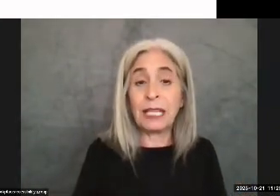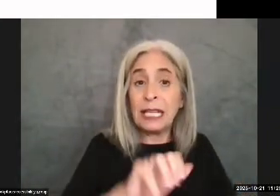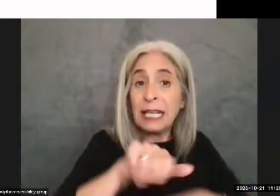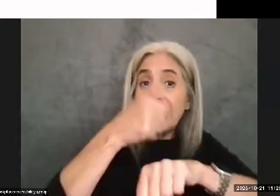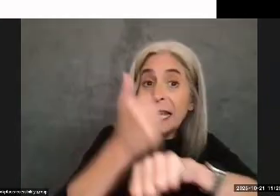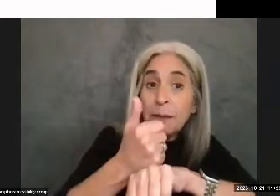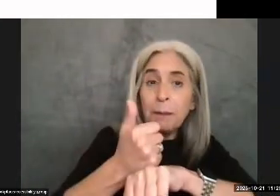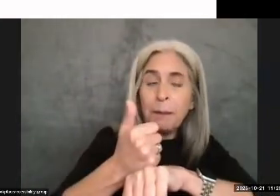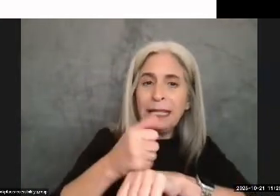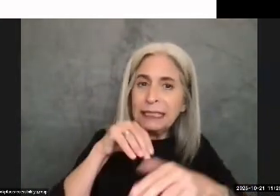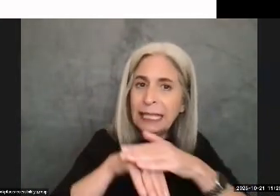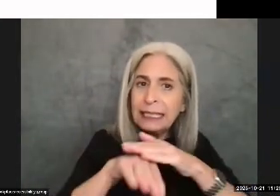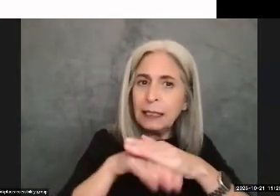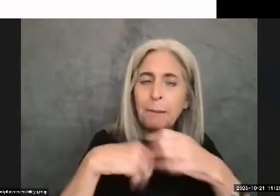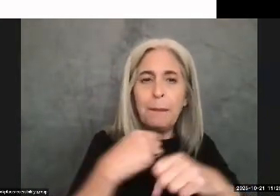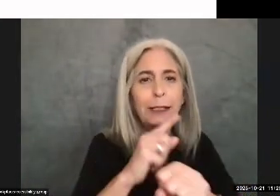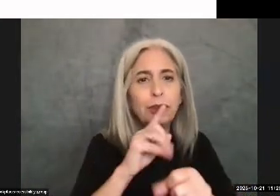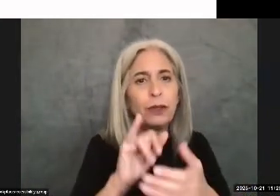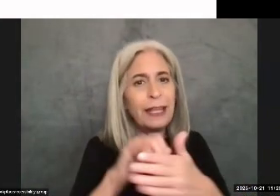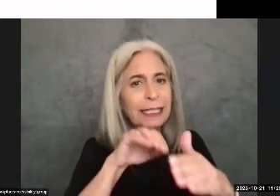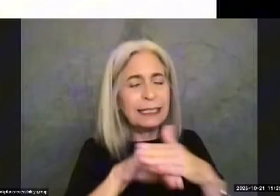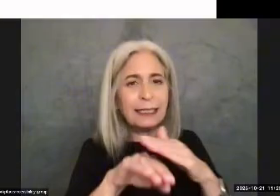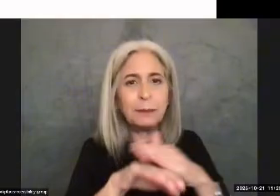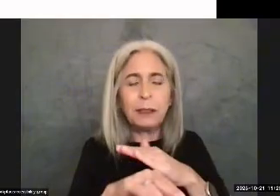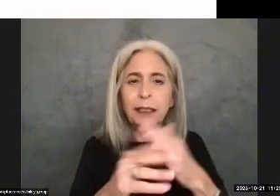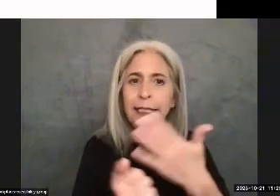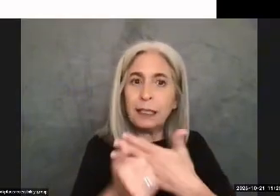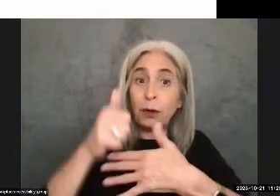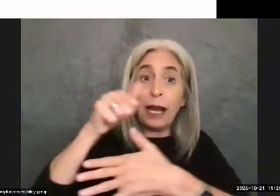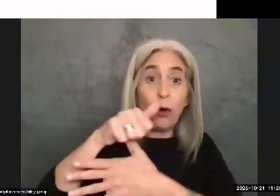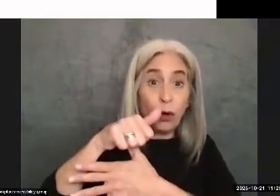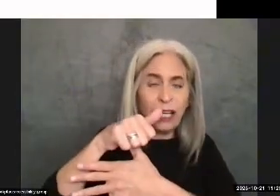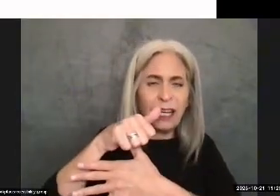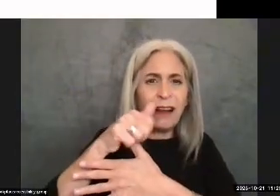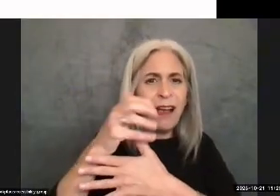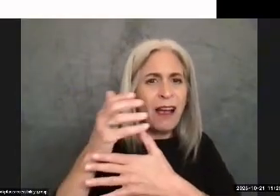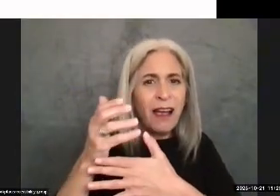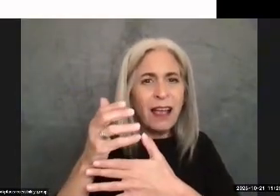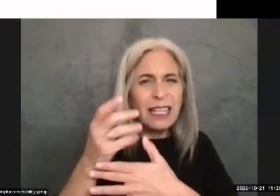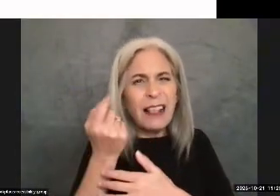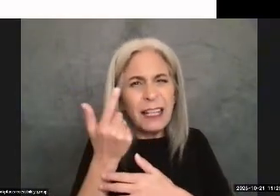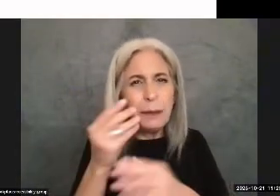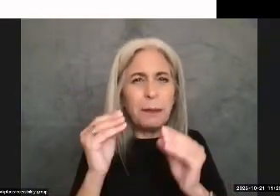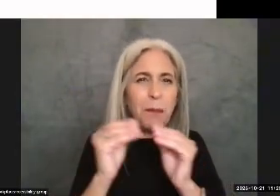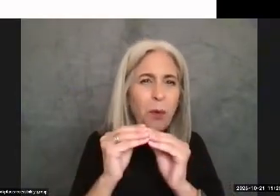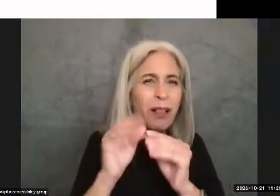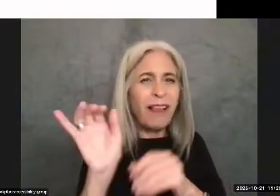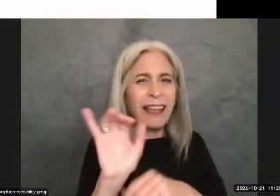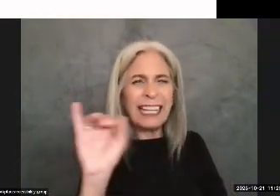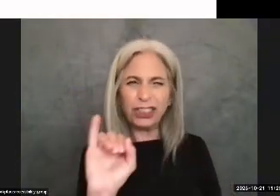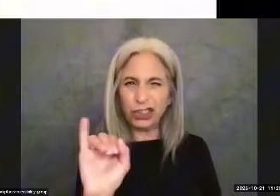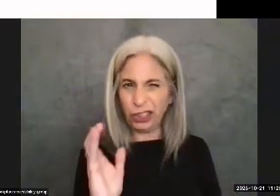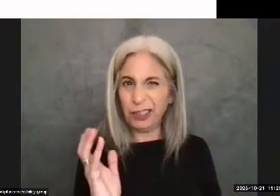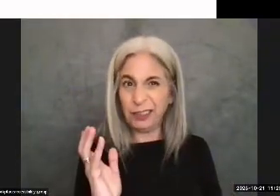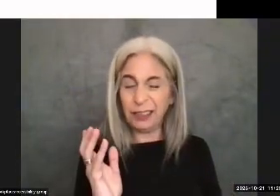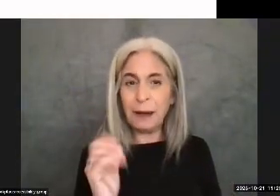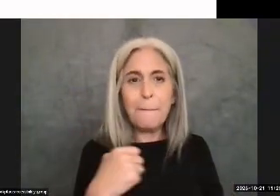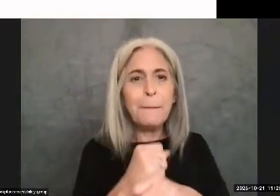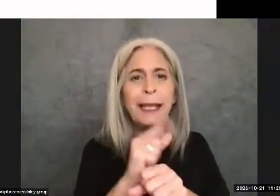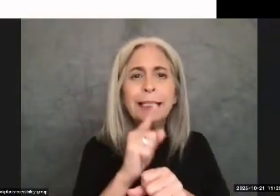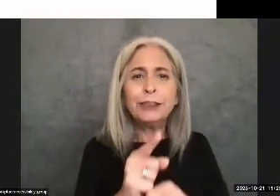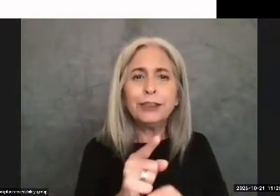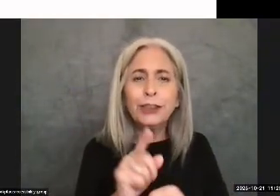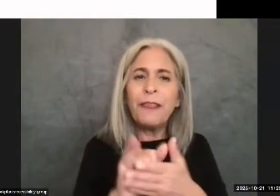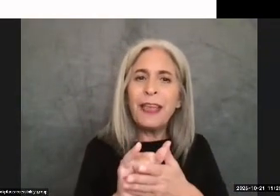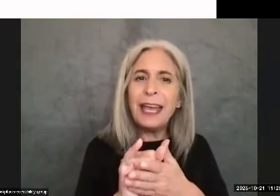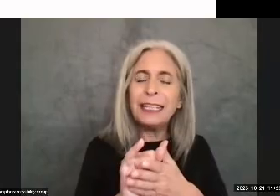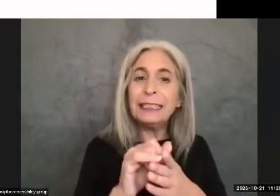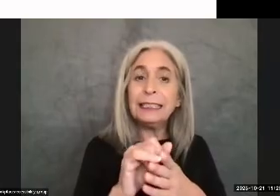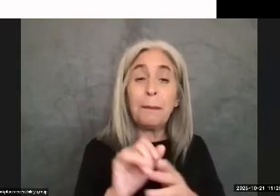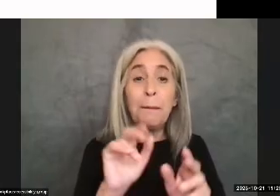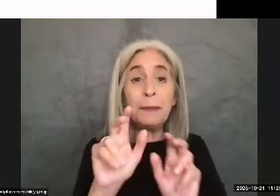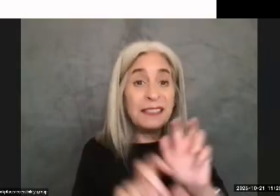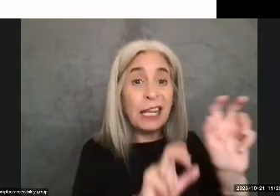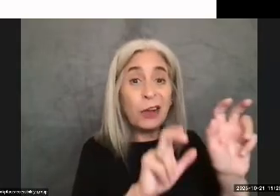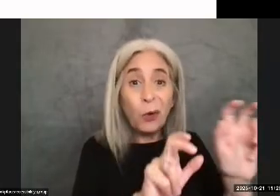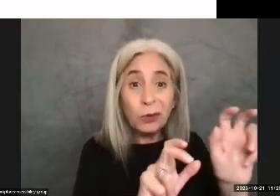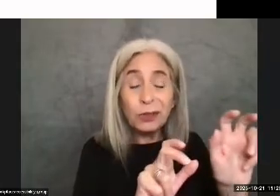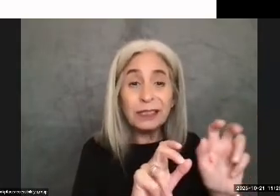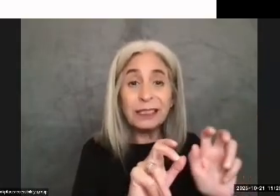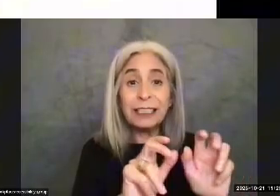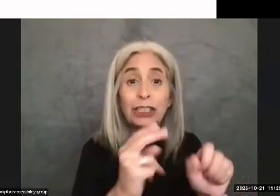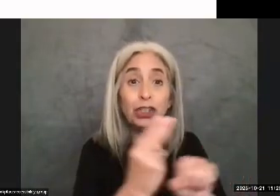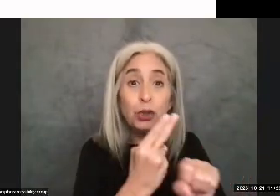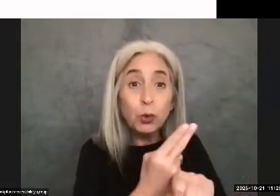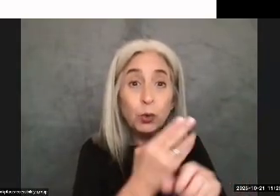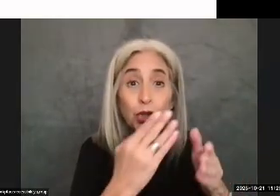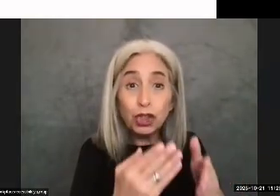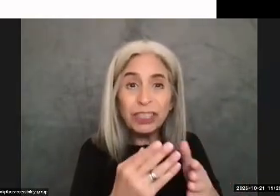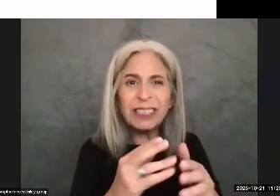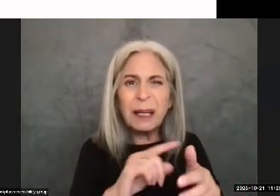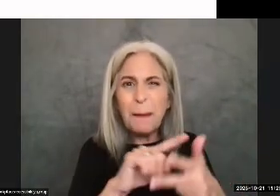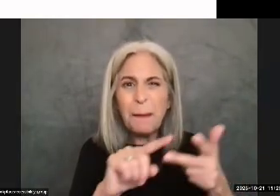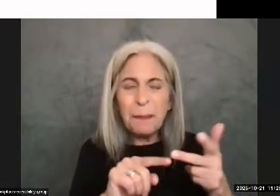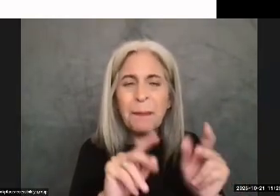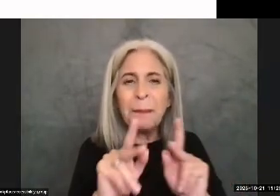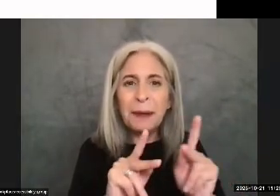Kathleen DeForest: So by implementing accessibility and making sure that accessibility is being prioritized, it's just a little bit of an insurance policy to try to make sure that stakeholders, constituents, and users